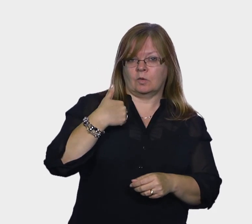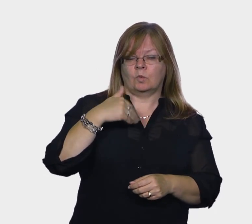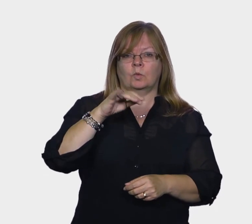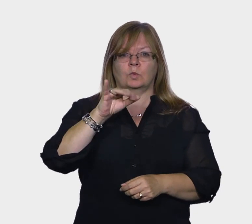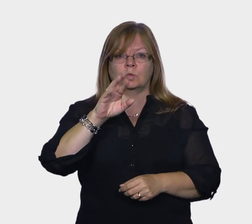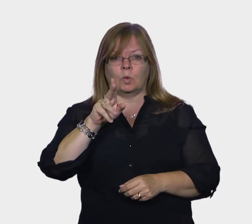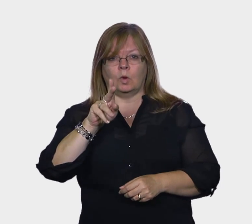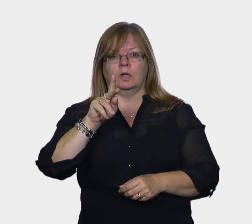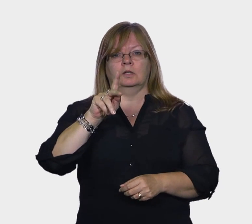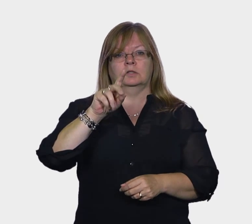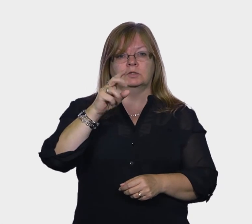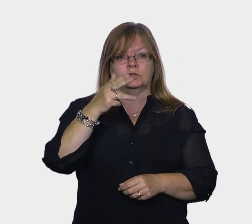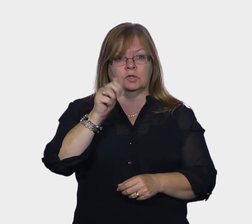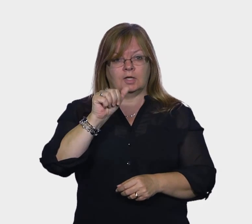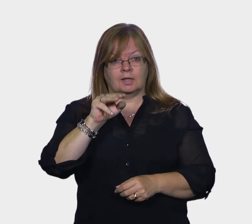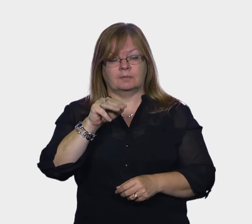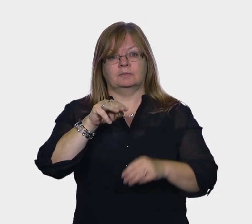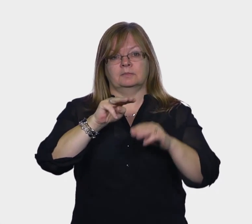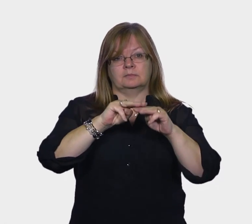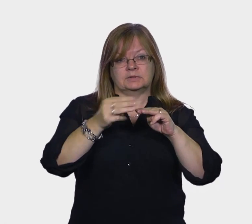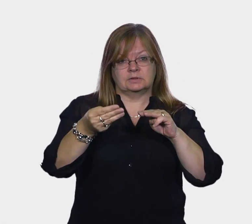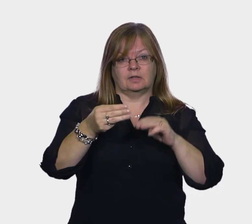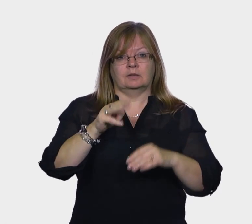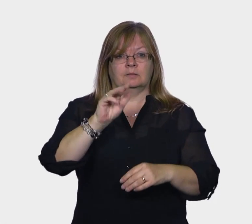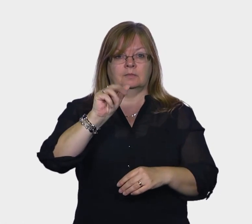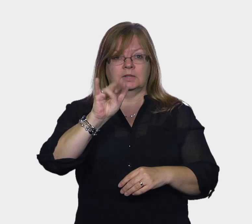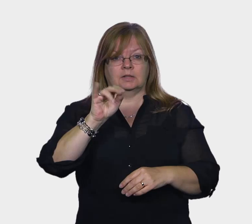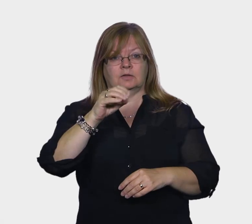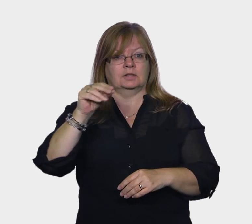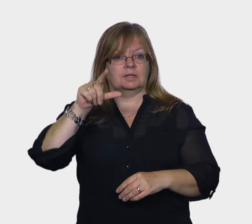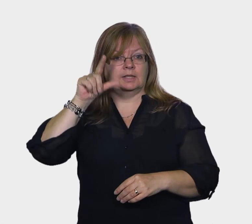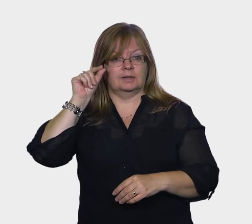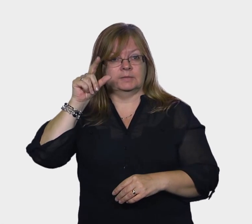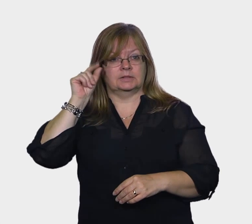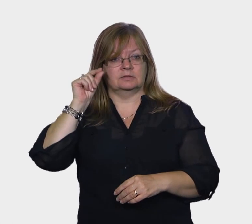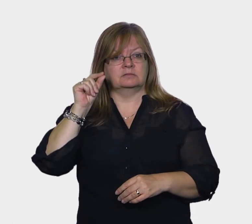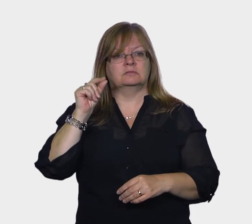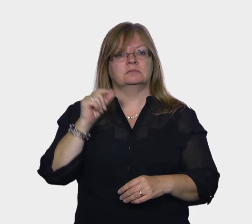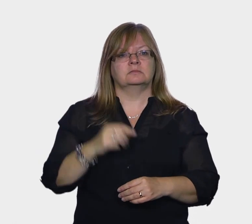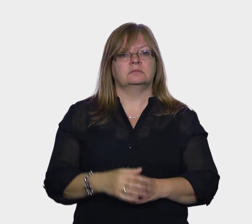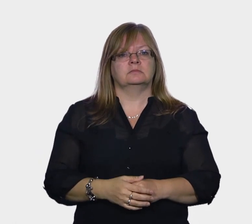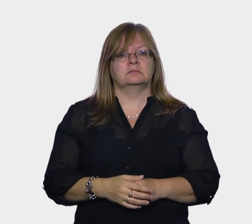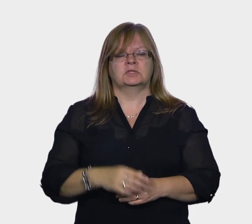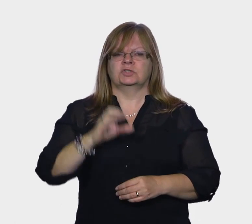at those offices where the Games are taking place: Toronto, York, Durham, Mississauga, Barrie and Hamilton.